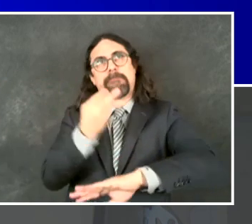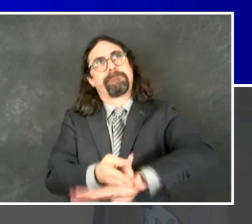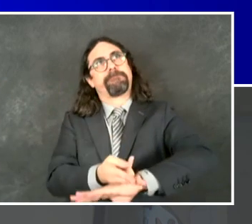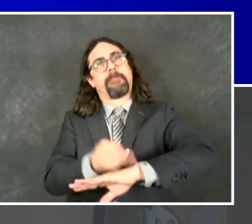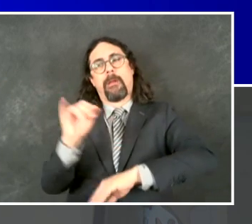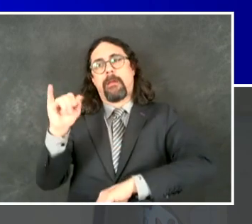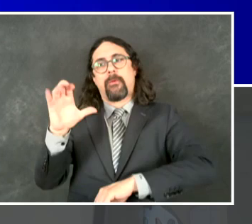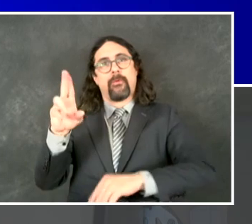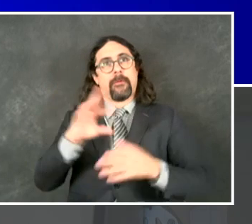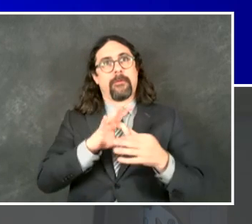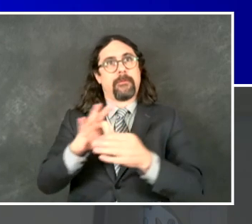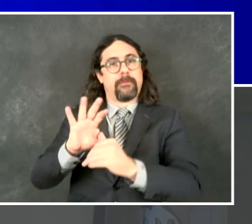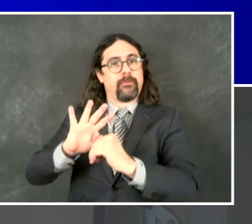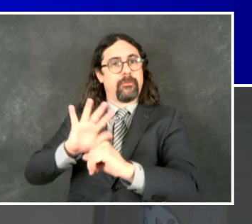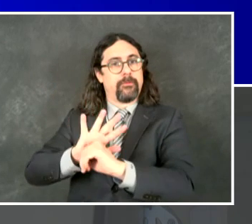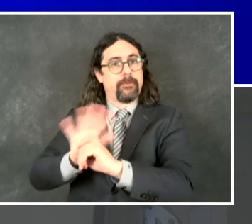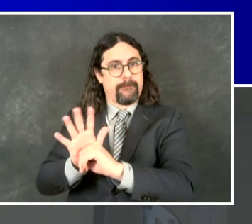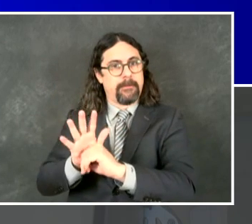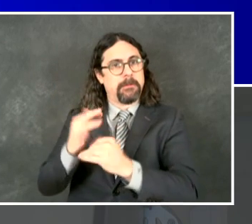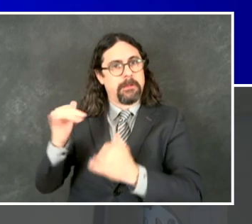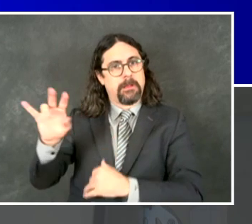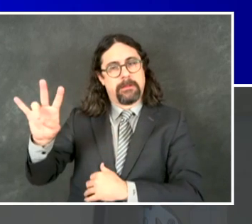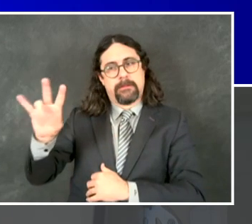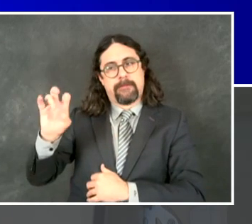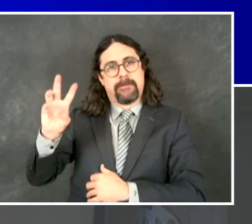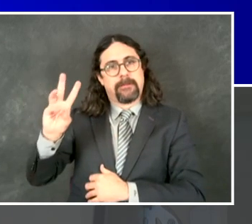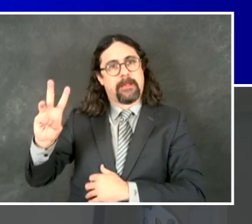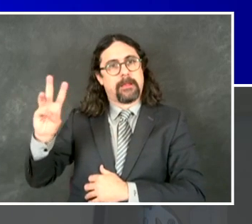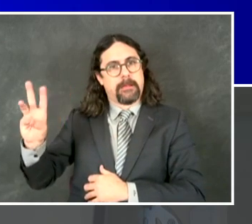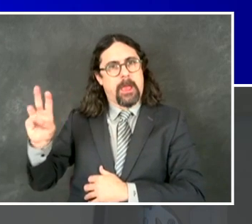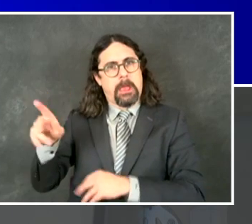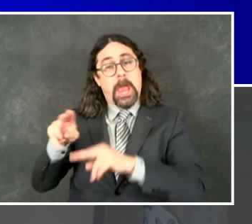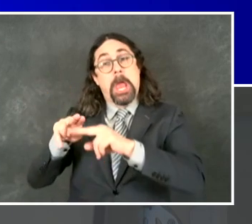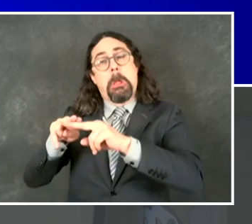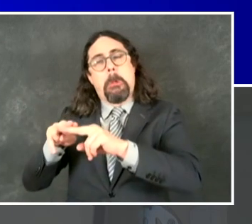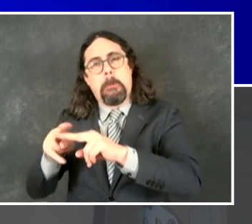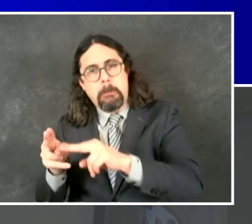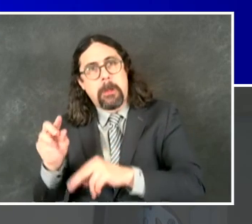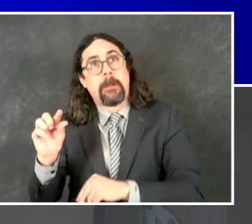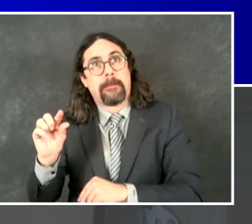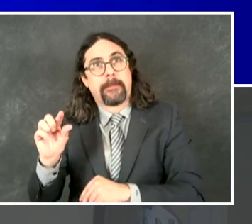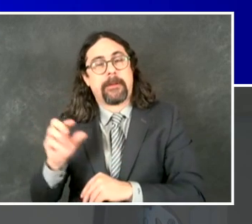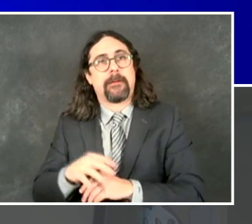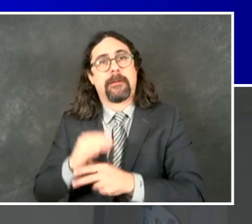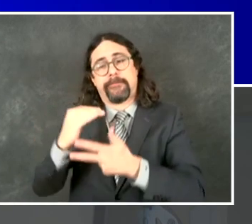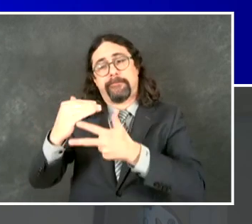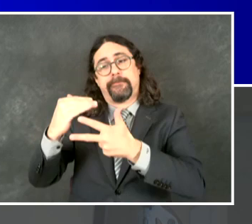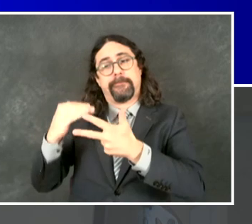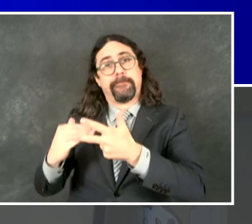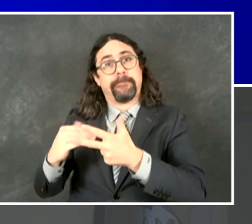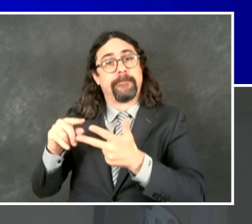THAT'S DOWN BY ONLY A LITTLE.